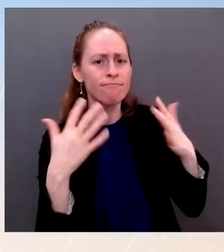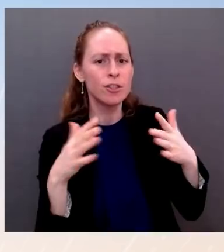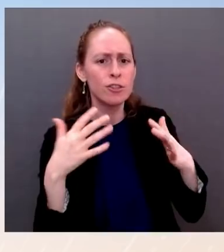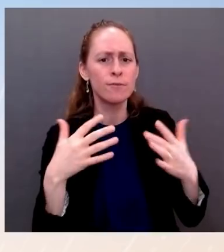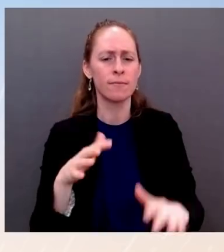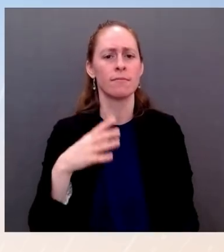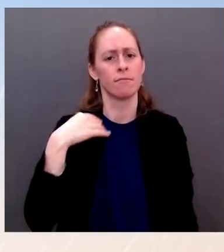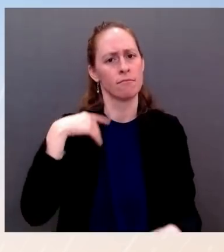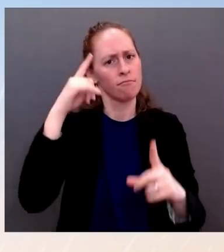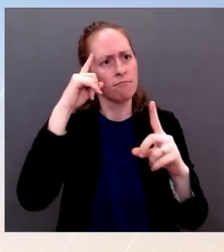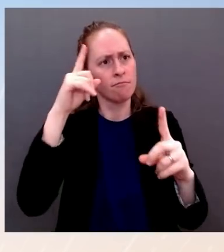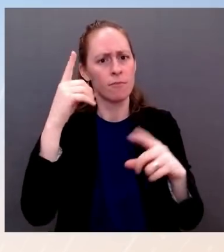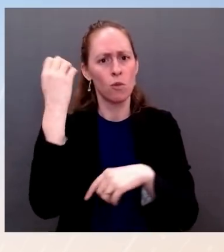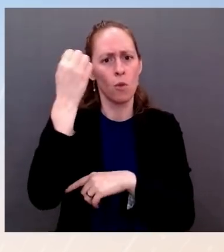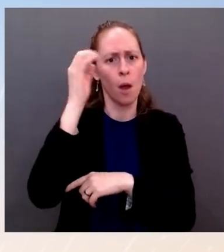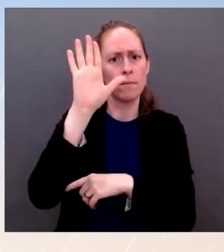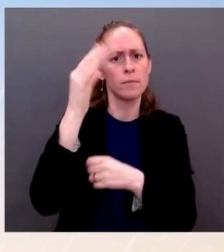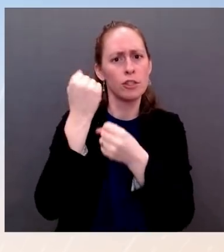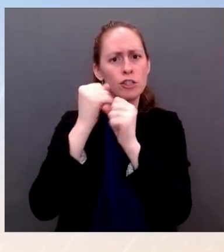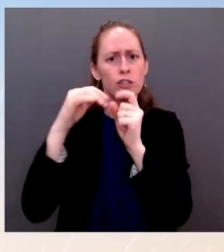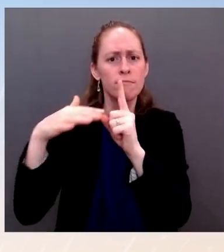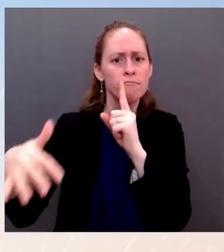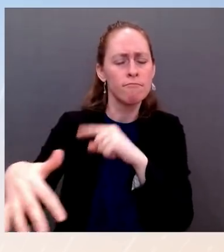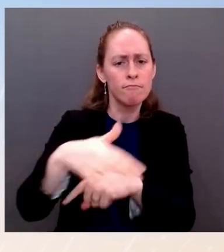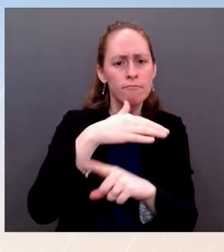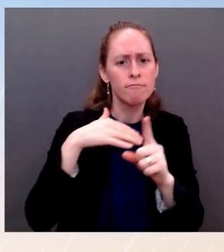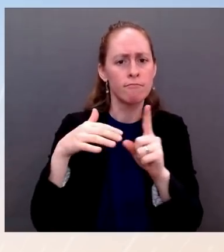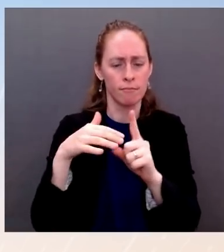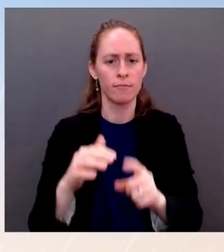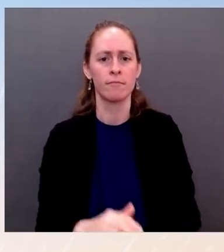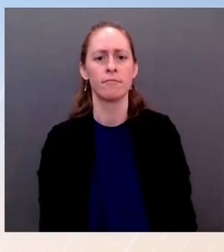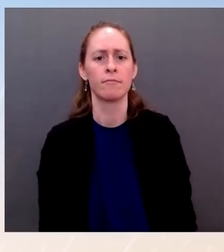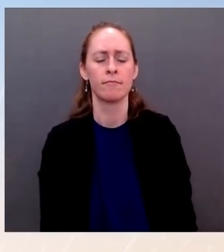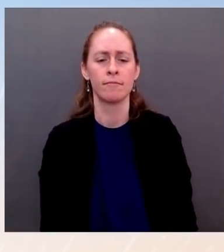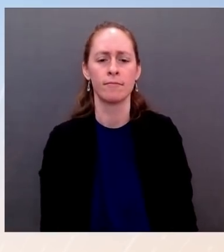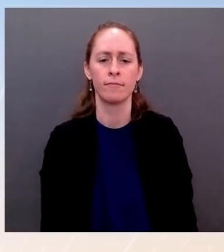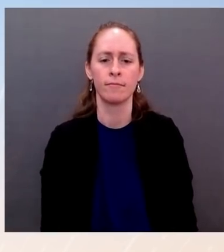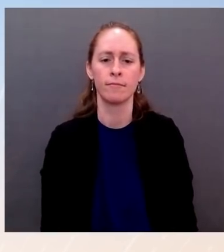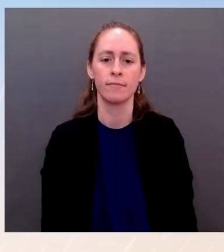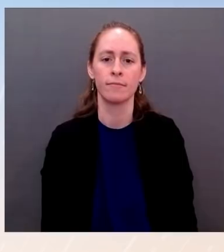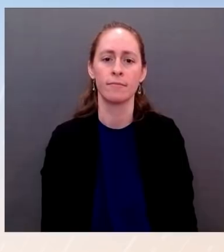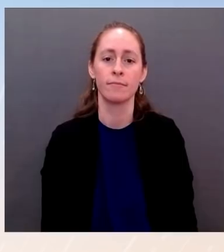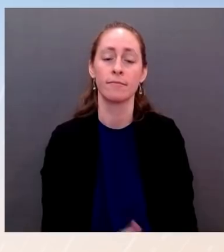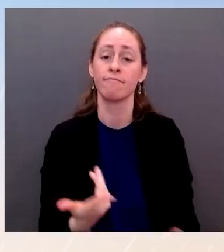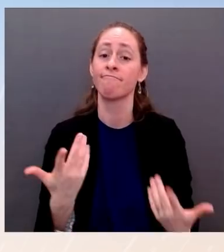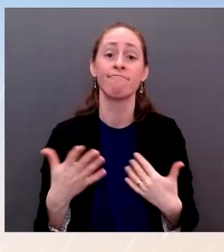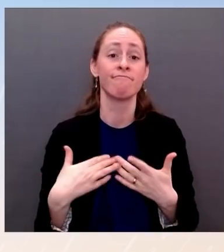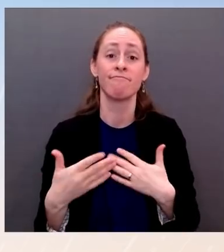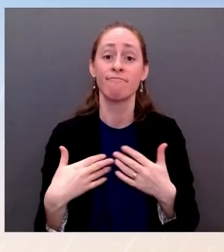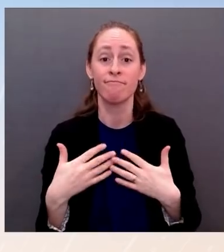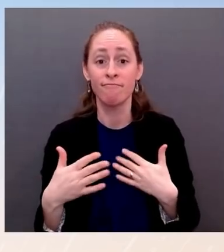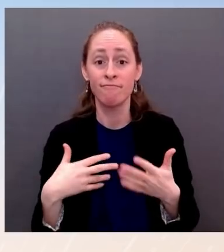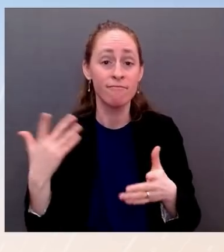Whatever happens next, the West is more united than it's been in years. NATO has been strengthened.